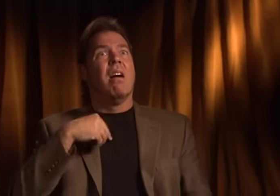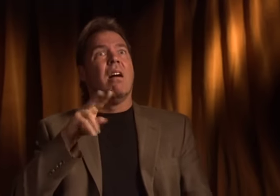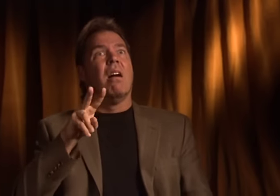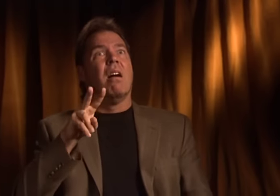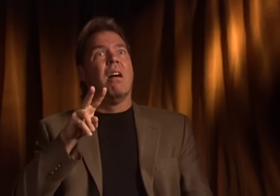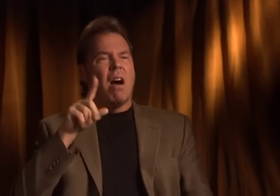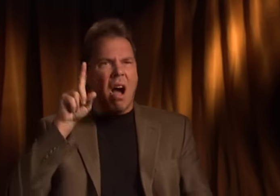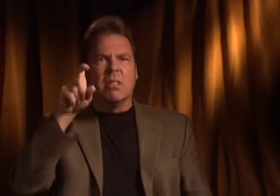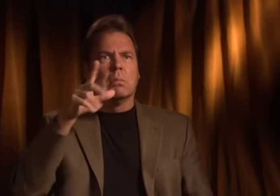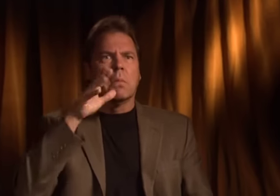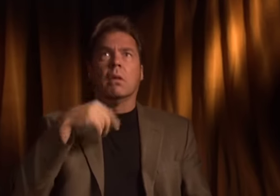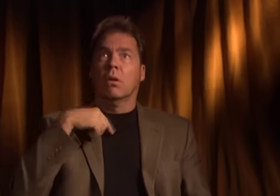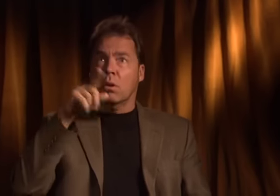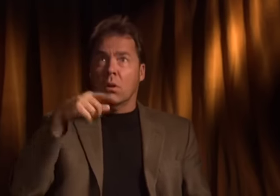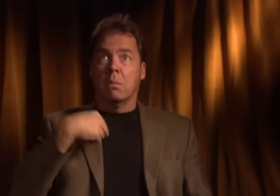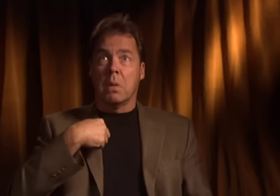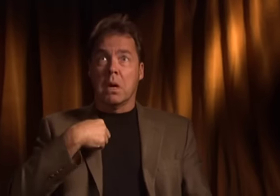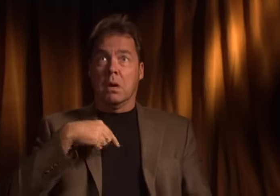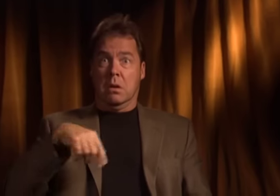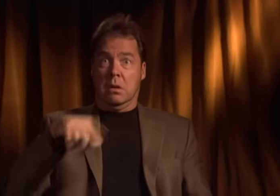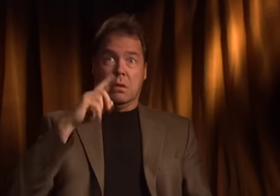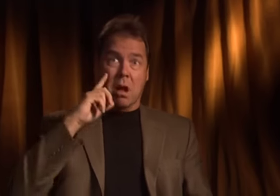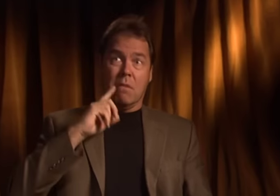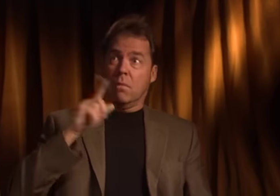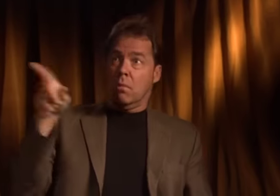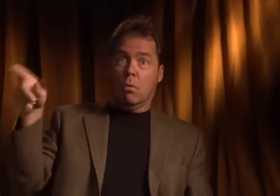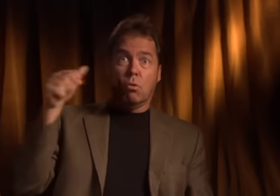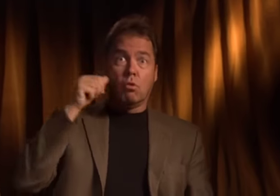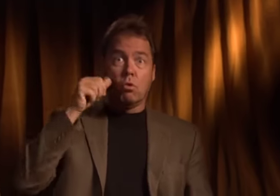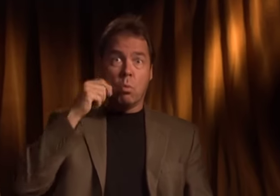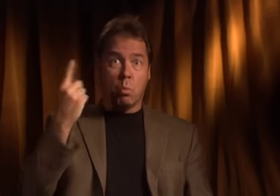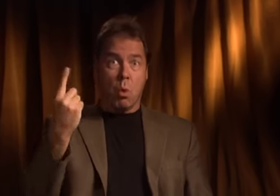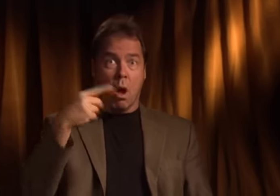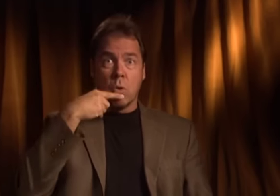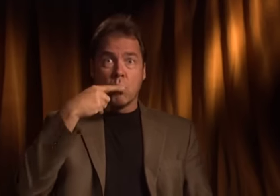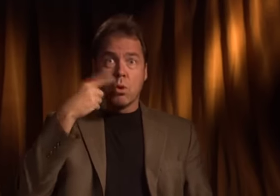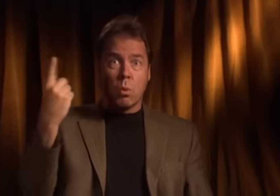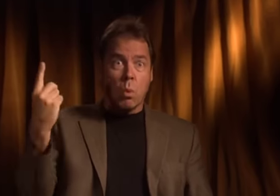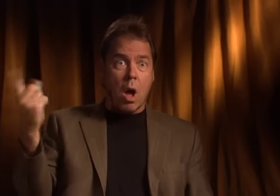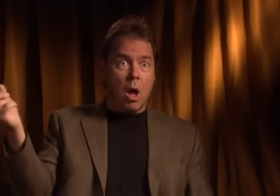And I said, "Is everyone deaf? Is that little girl the only hearing girl in the world?"